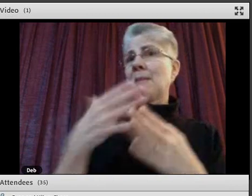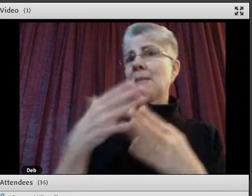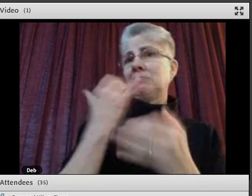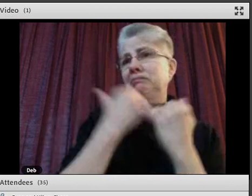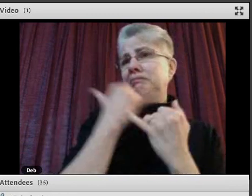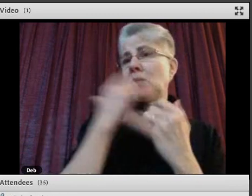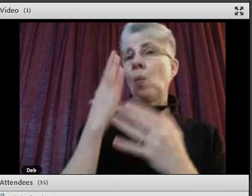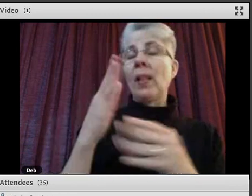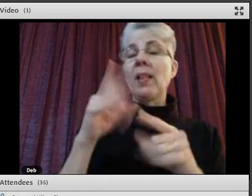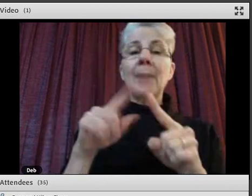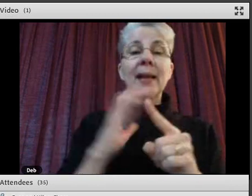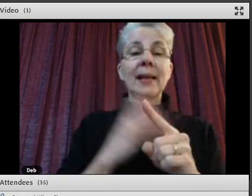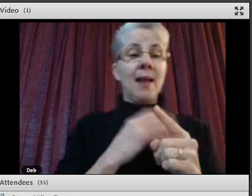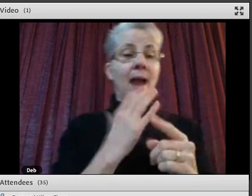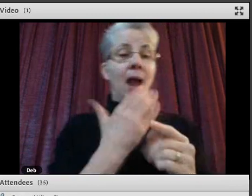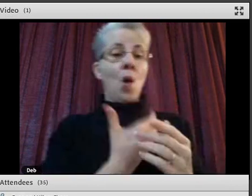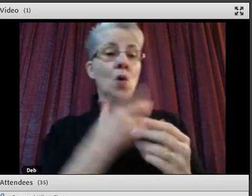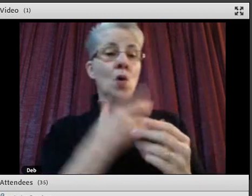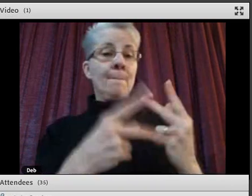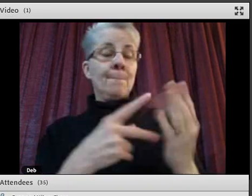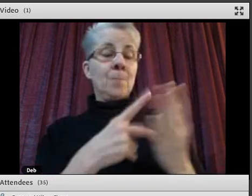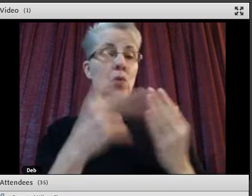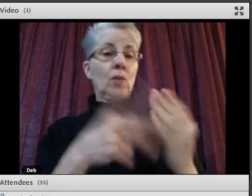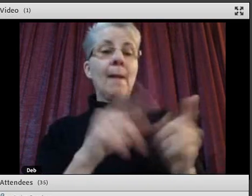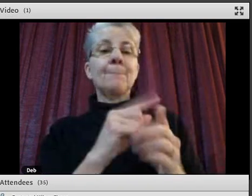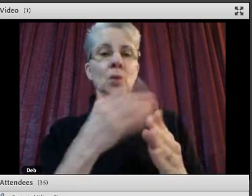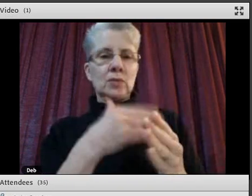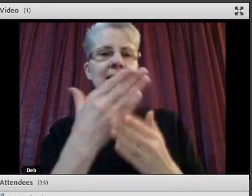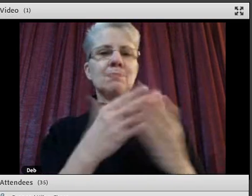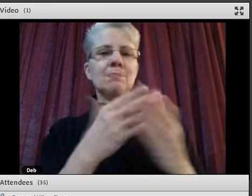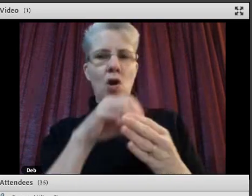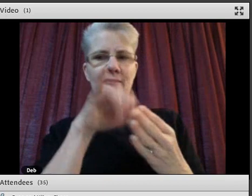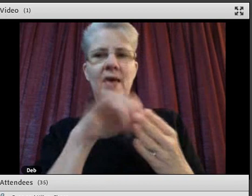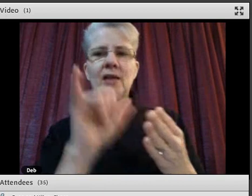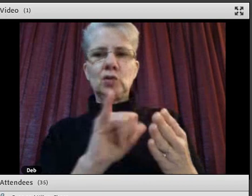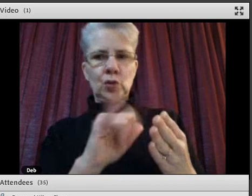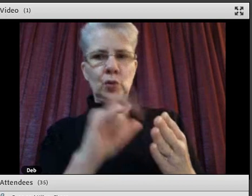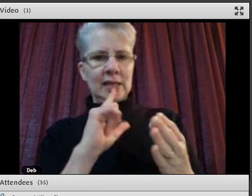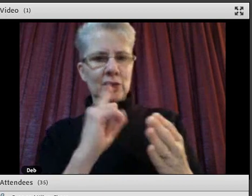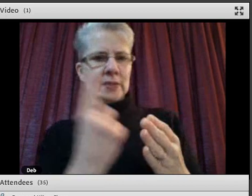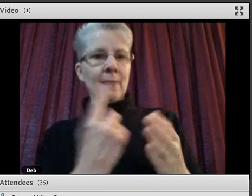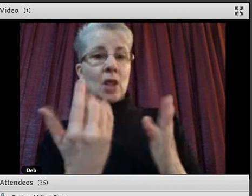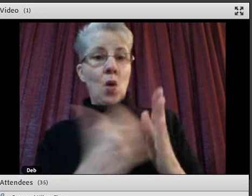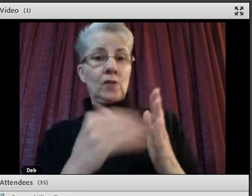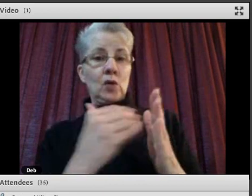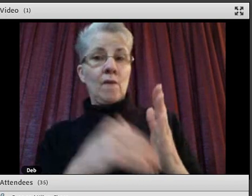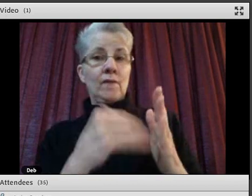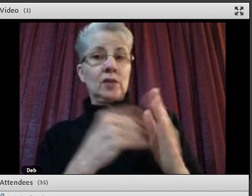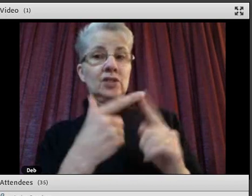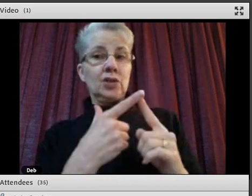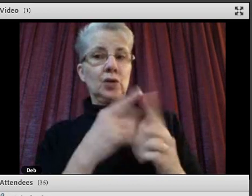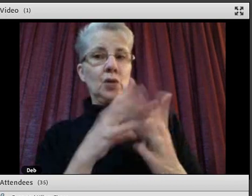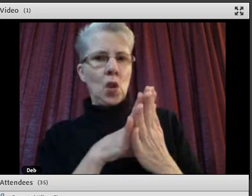a lot of times." Hilary: And in our program, Music is also a part of it. And doing something over and over again